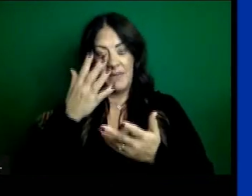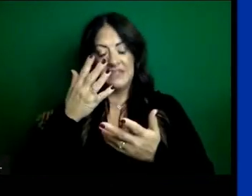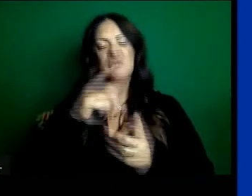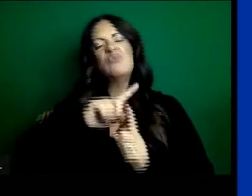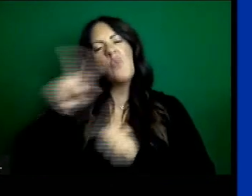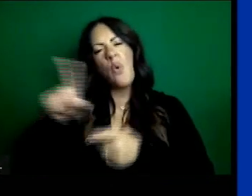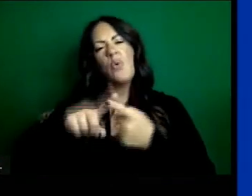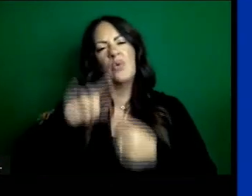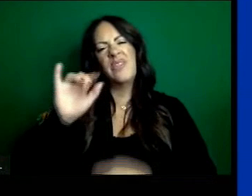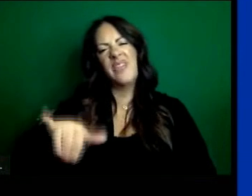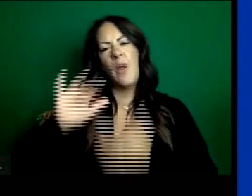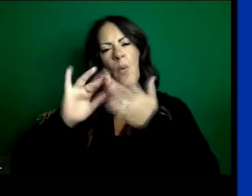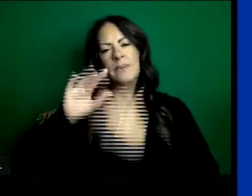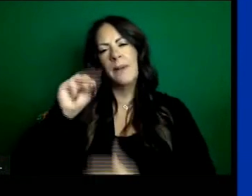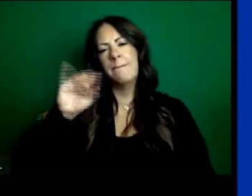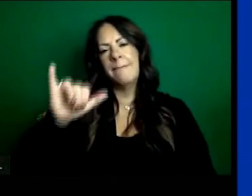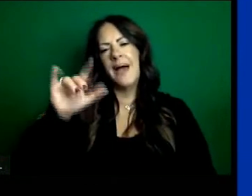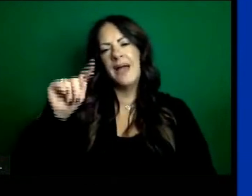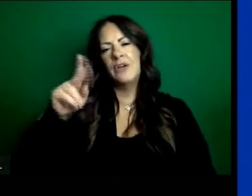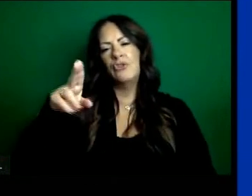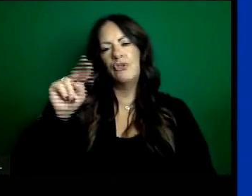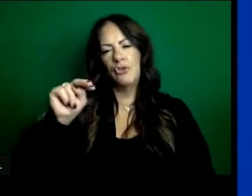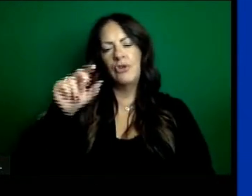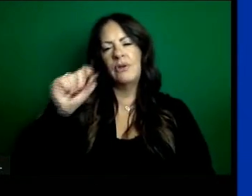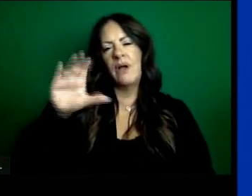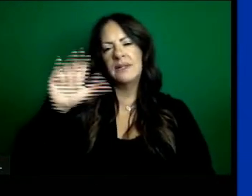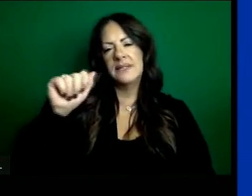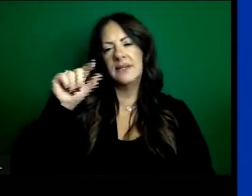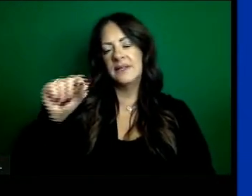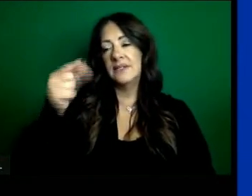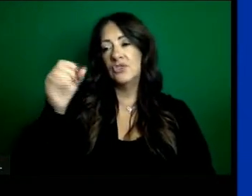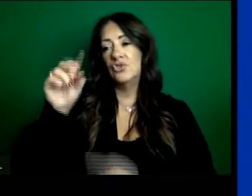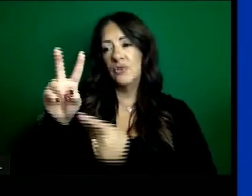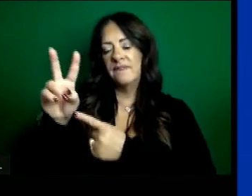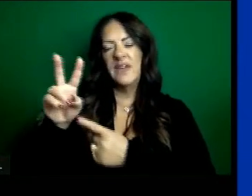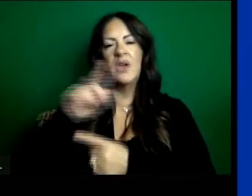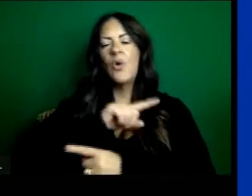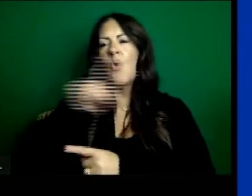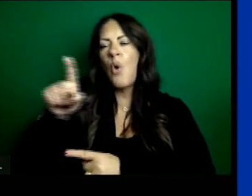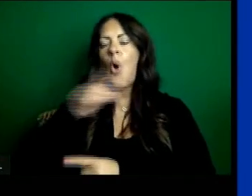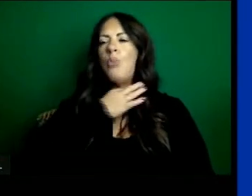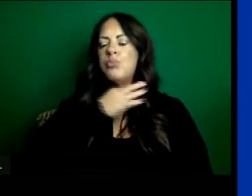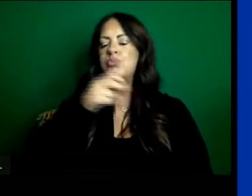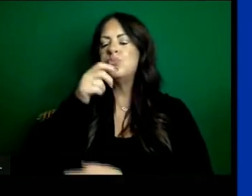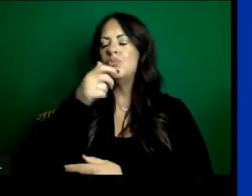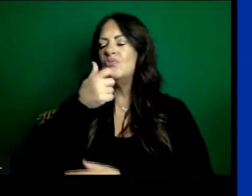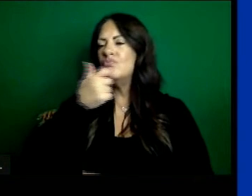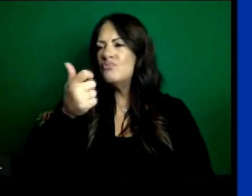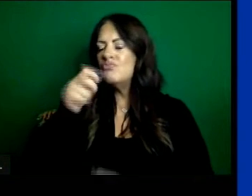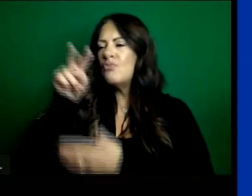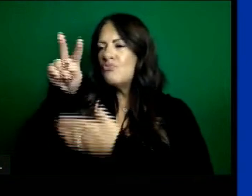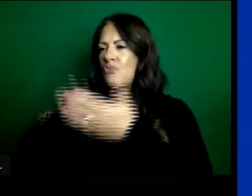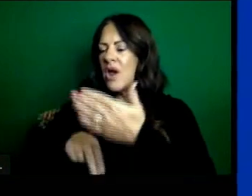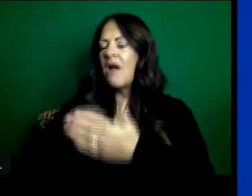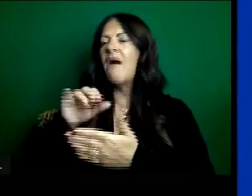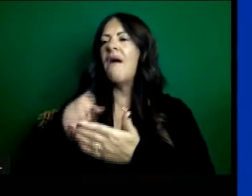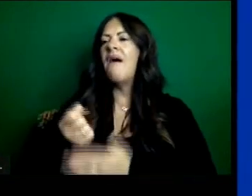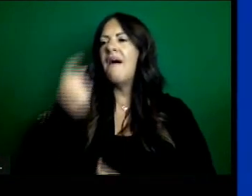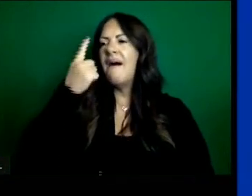ALSO TELL OUR FEDERAL PARTNERS ABOUT THE LEVEL OF VACCINE. CHECK OUT MY TURN.CA.GOV AND WE